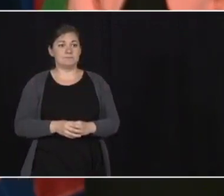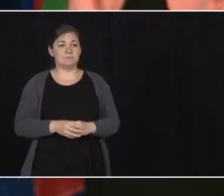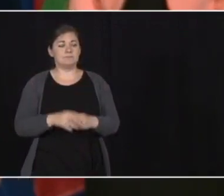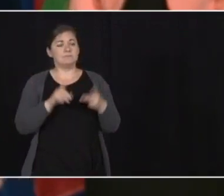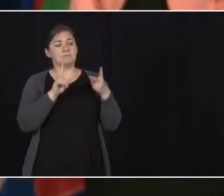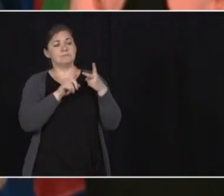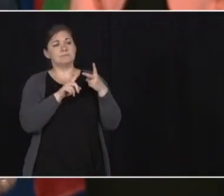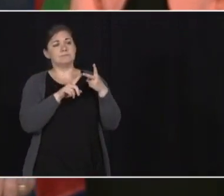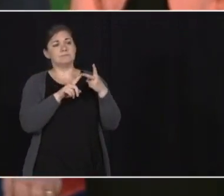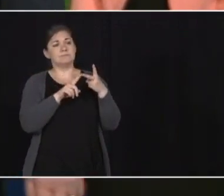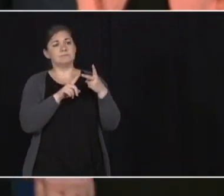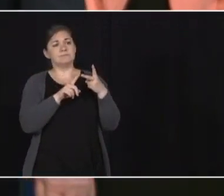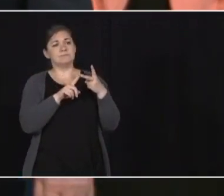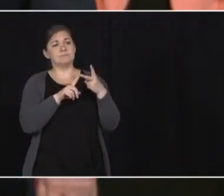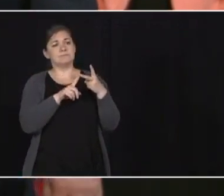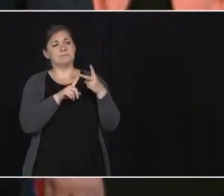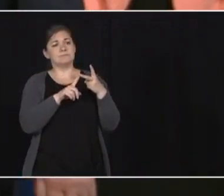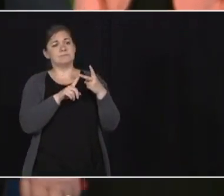I guess the province who was briefed